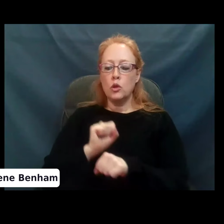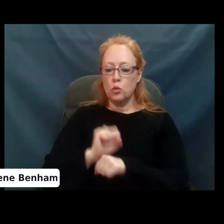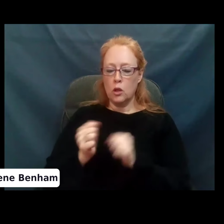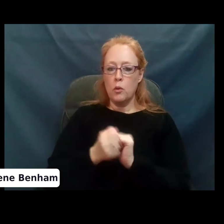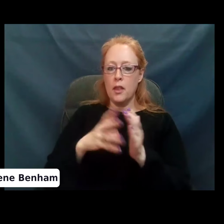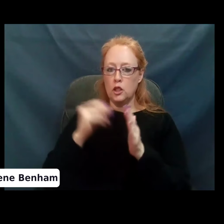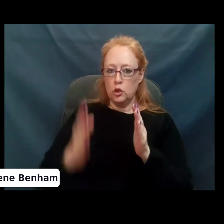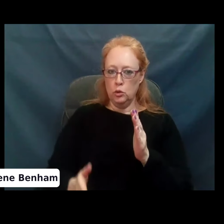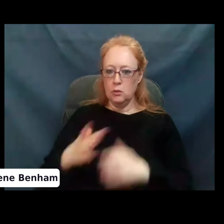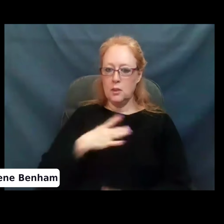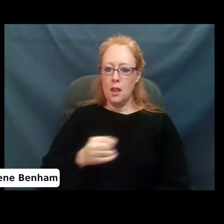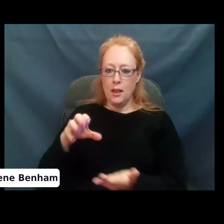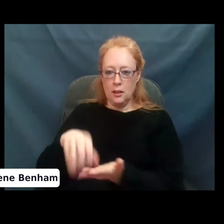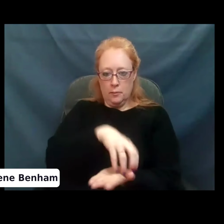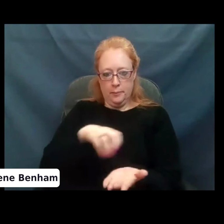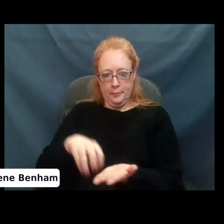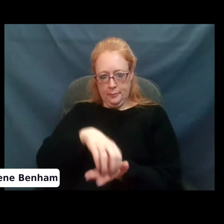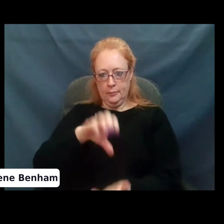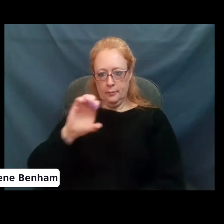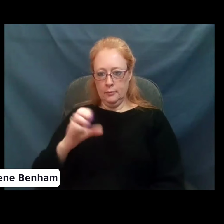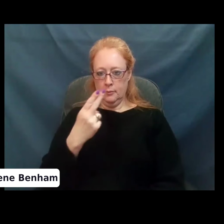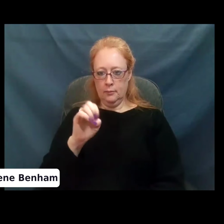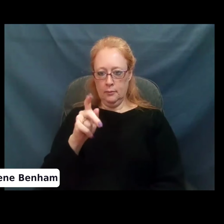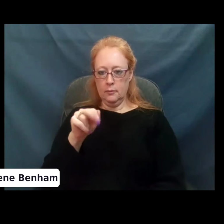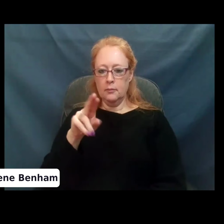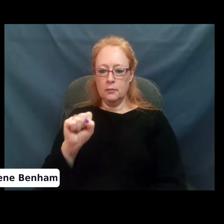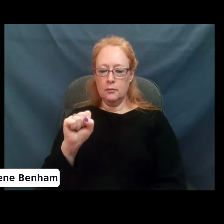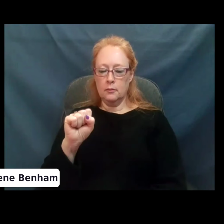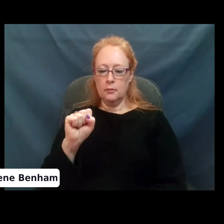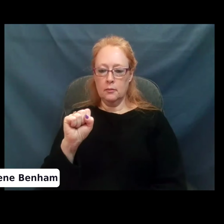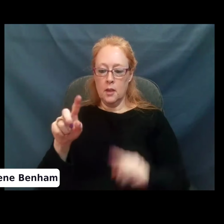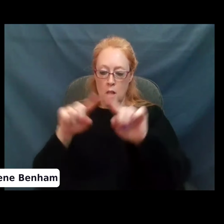You can unmute yourselves go ahead Chelsea and speak